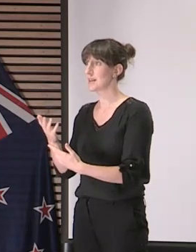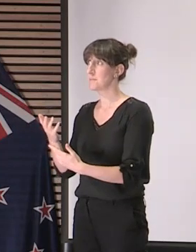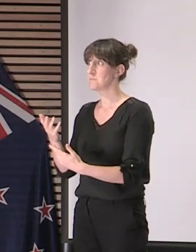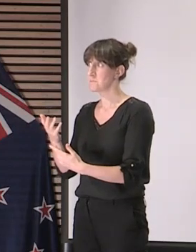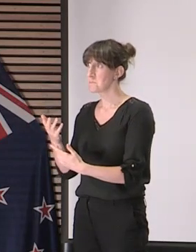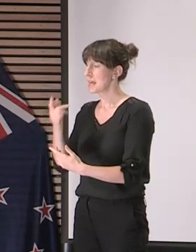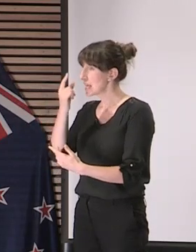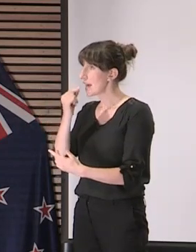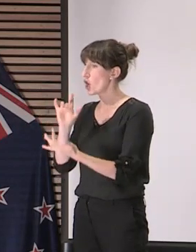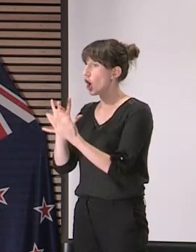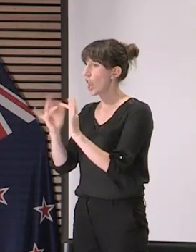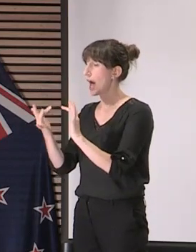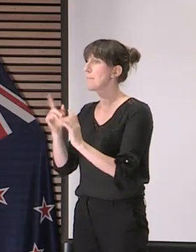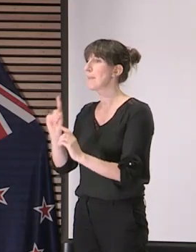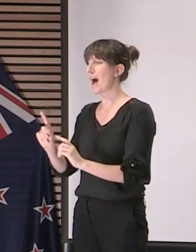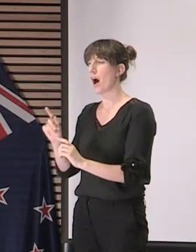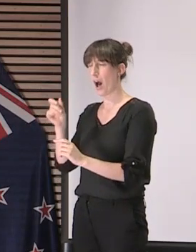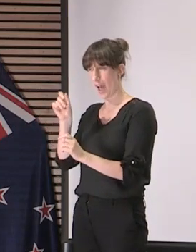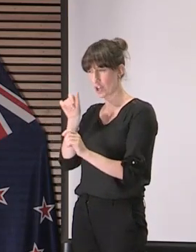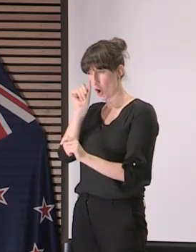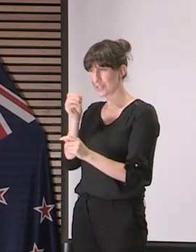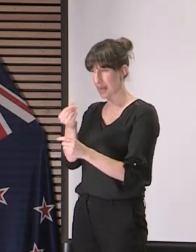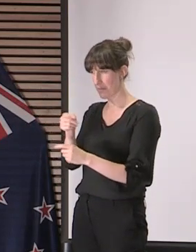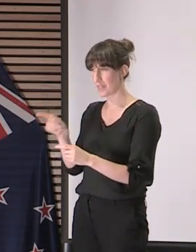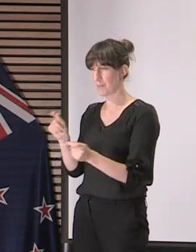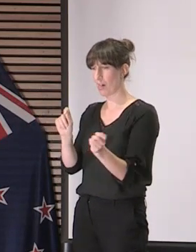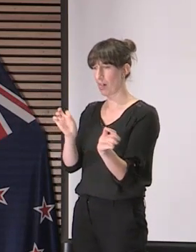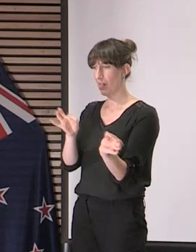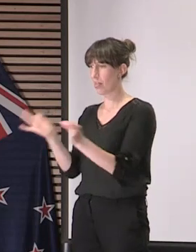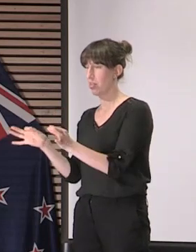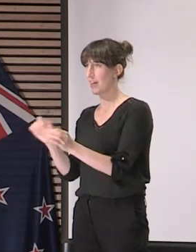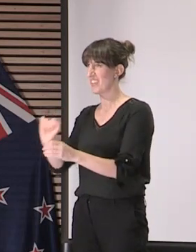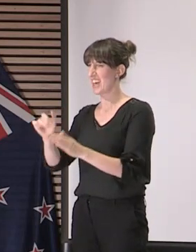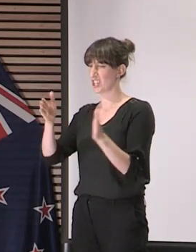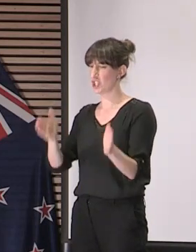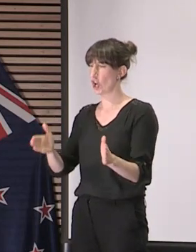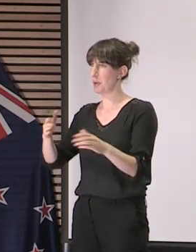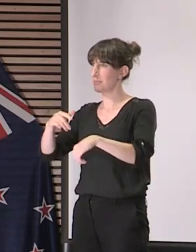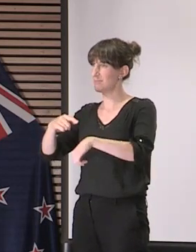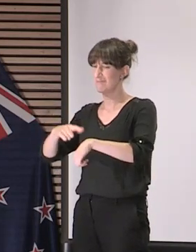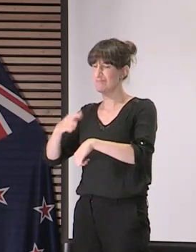university, most of the